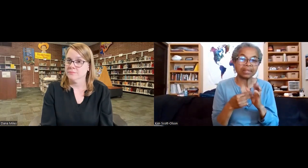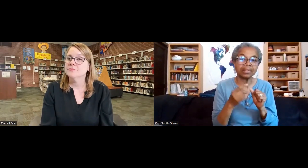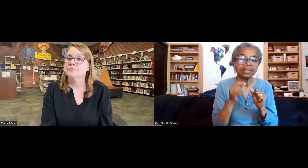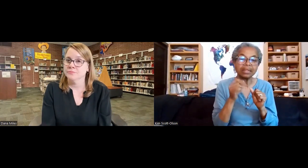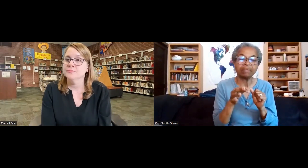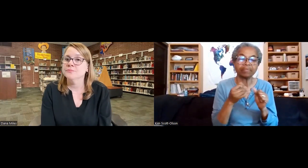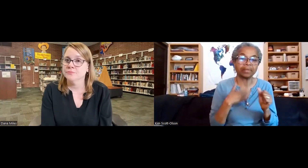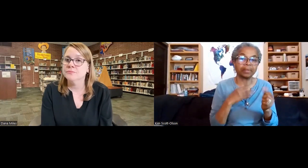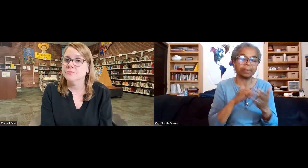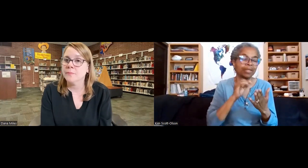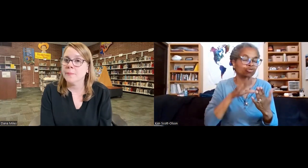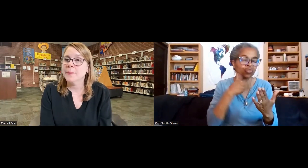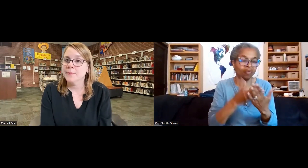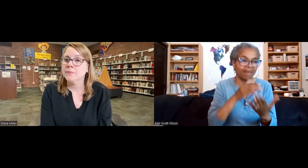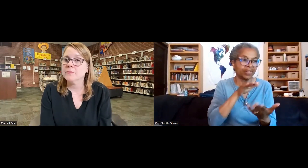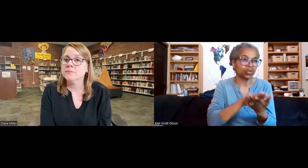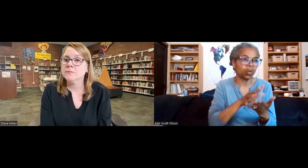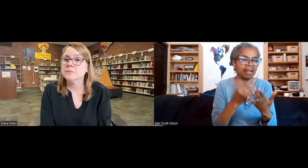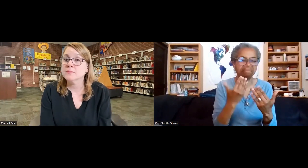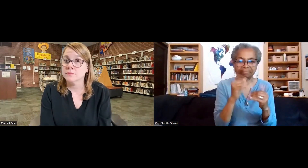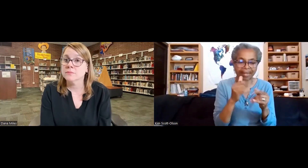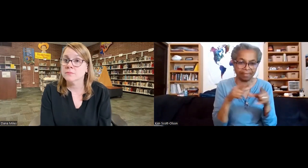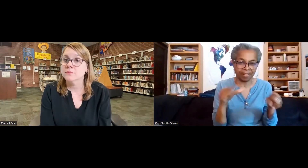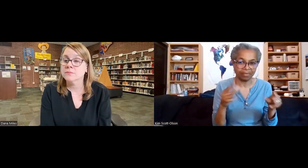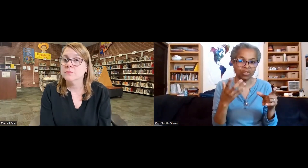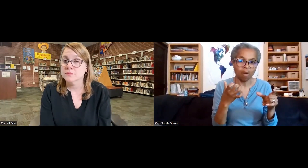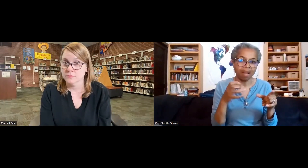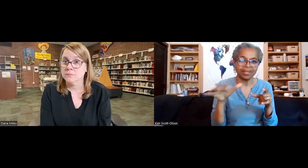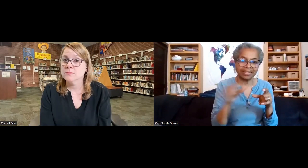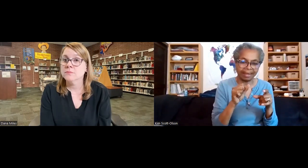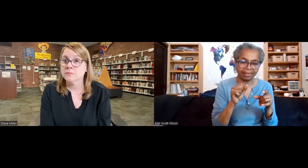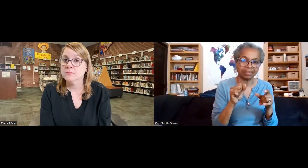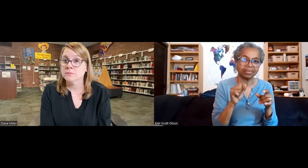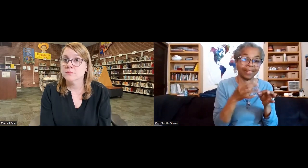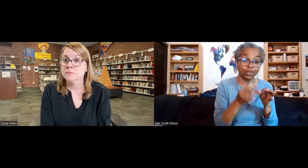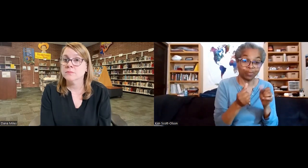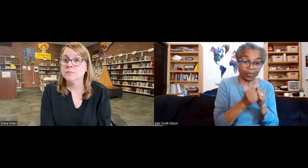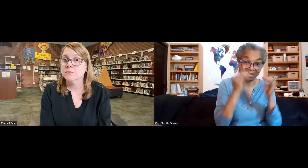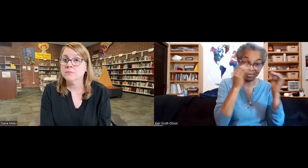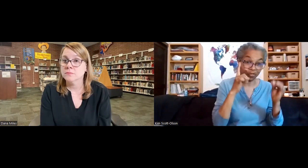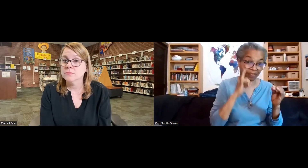So imagine a student coming into school with limited language, it would be ideal to have an interpreter